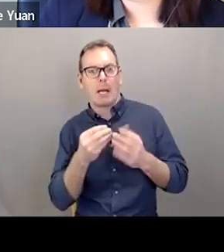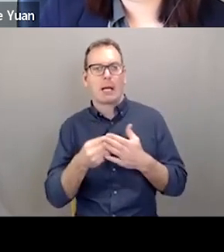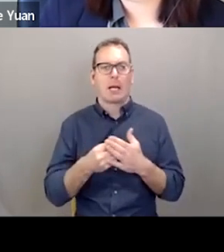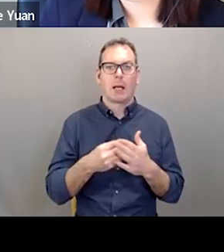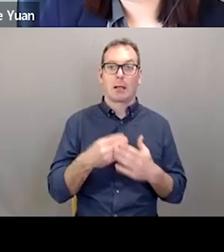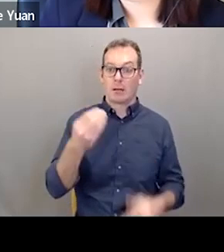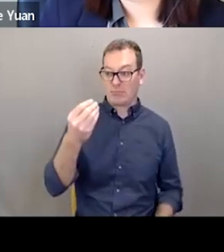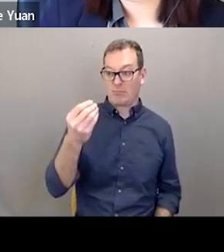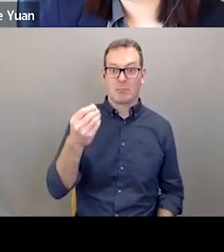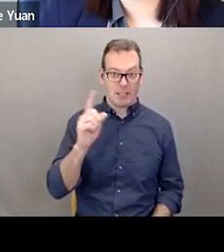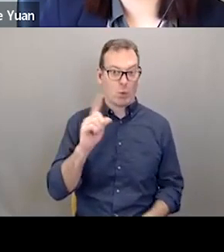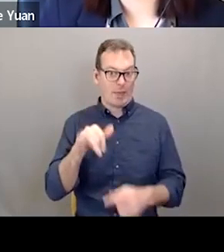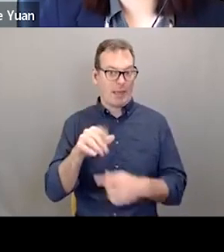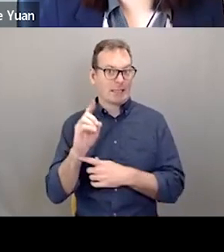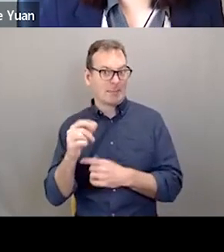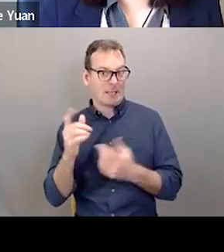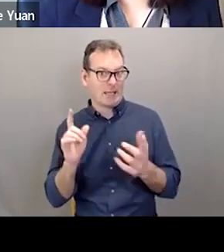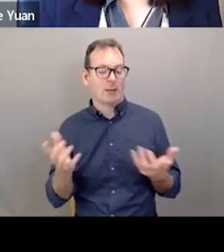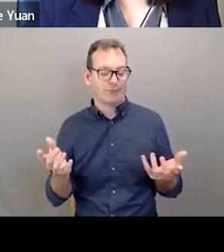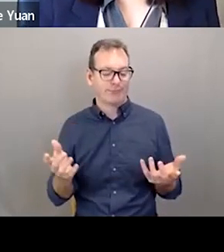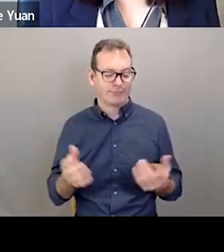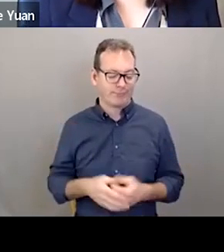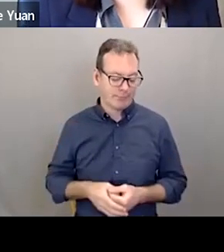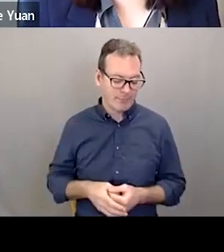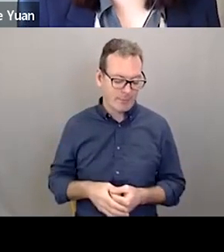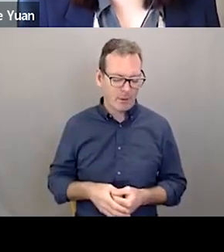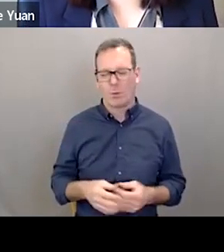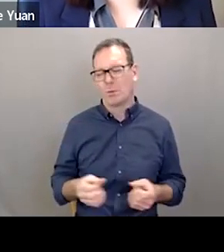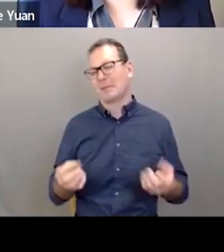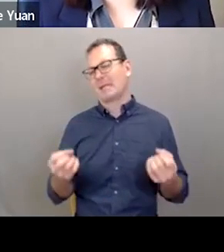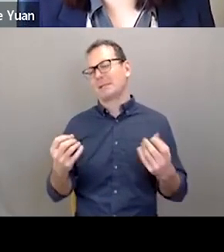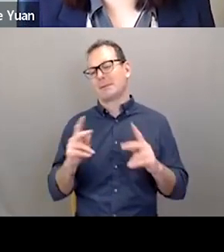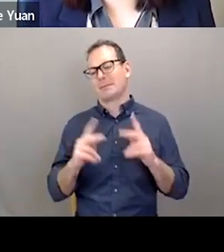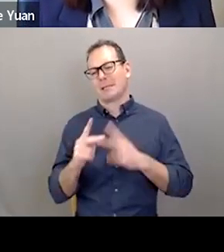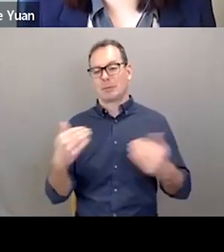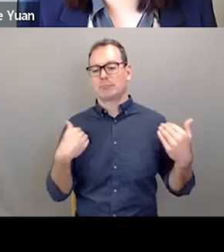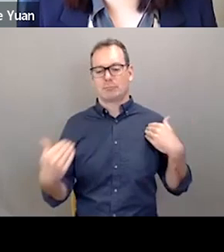their disabilities is and I’ve had so many emails people saying I’m going to get into disabilities